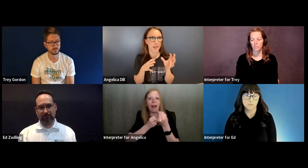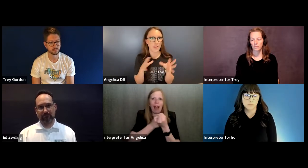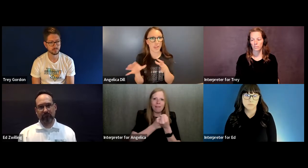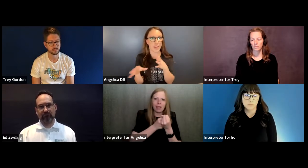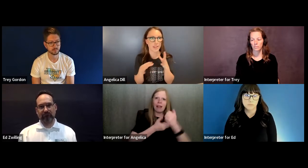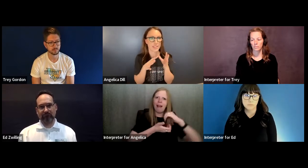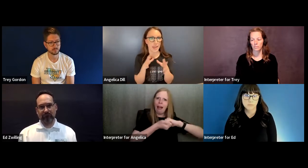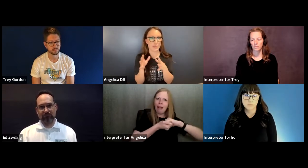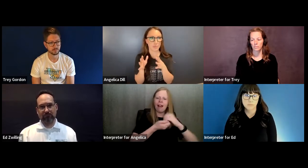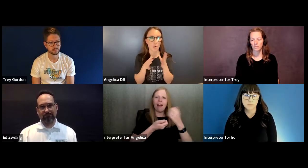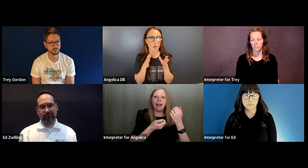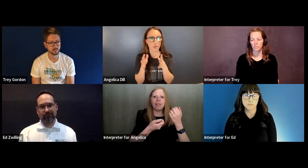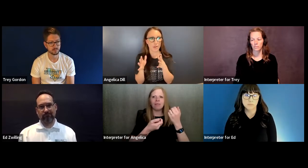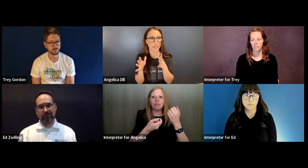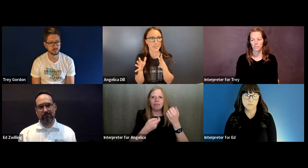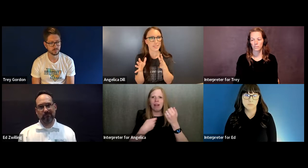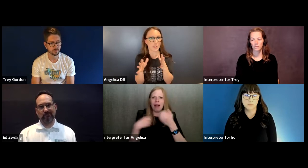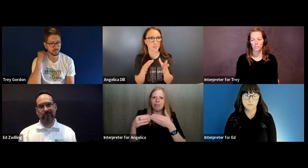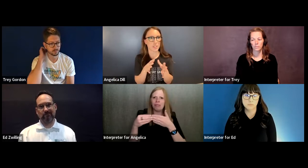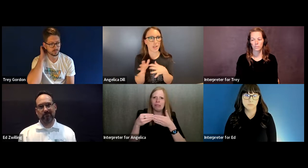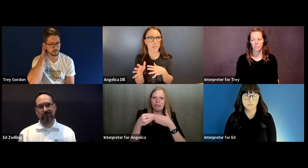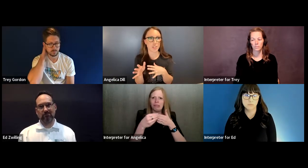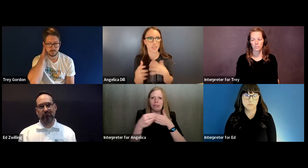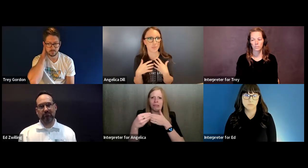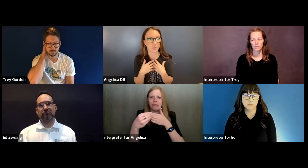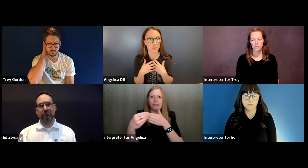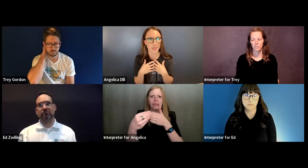navigating as that role it's a little bit challenging even for me